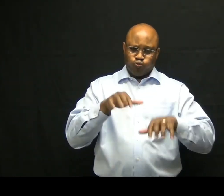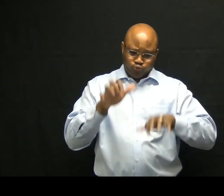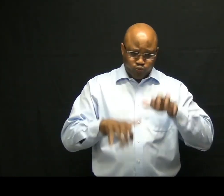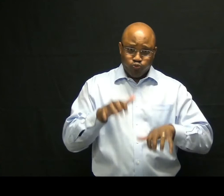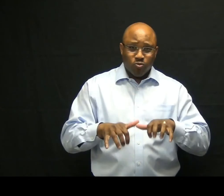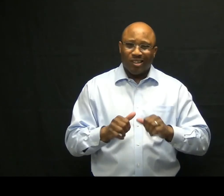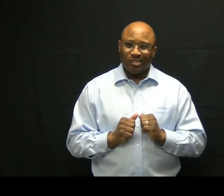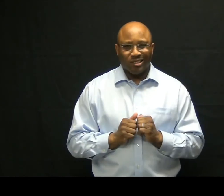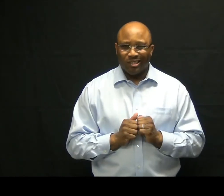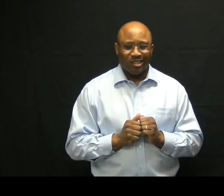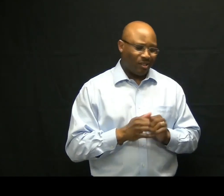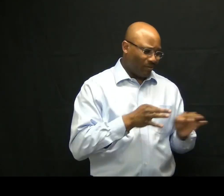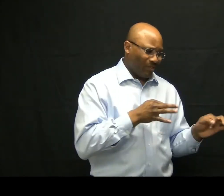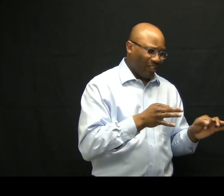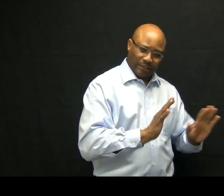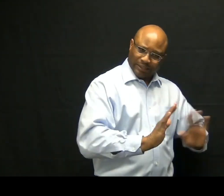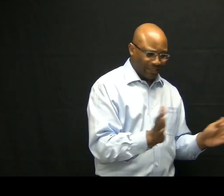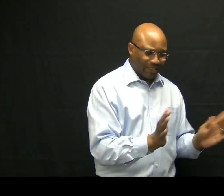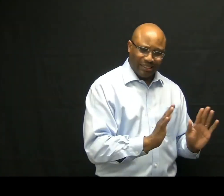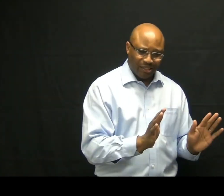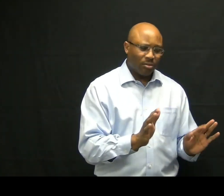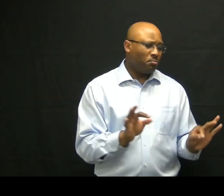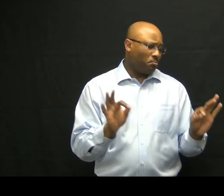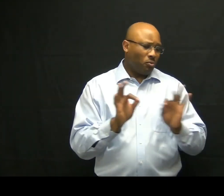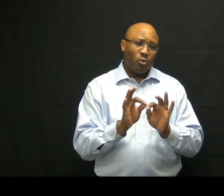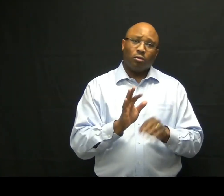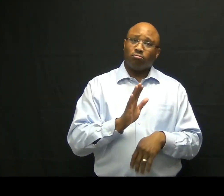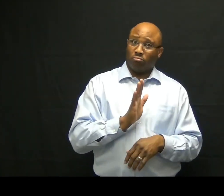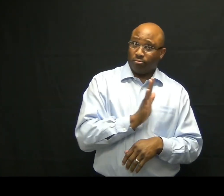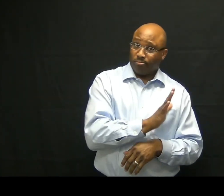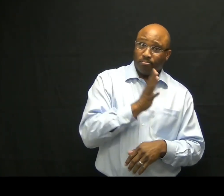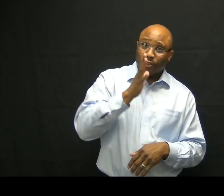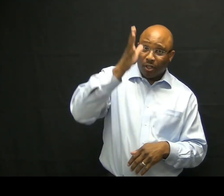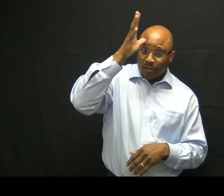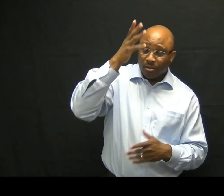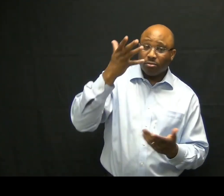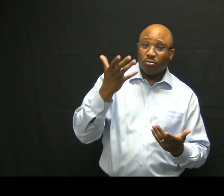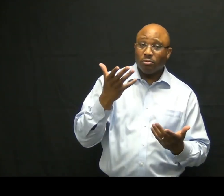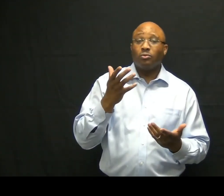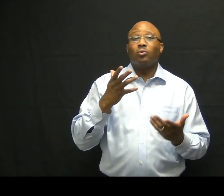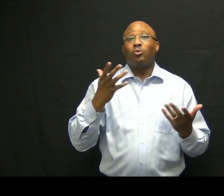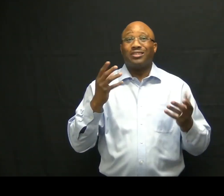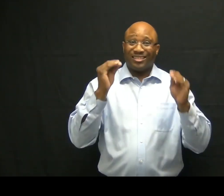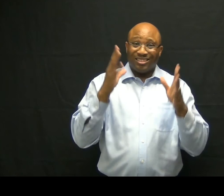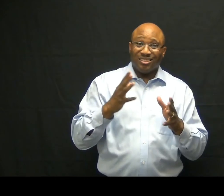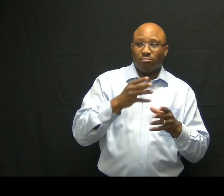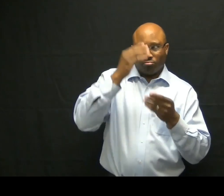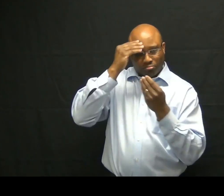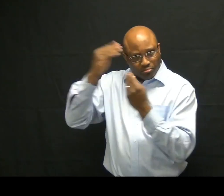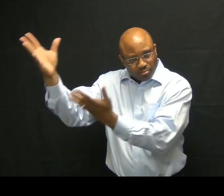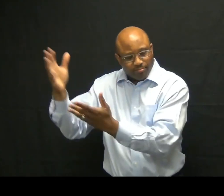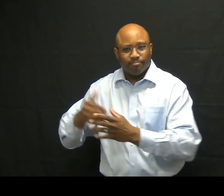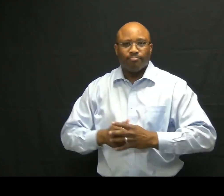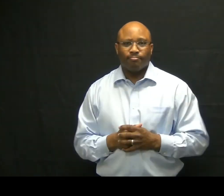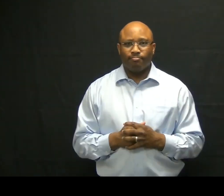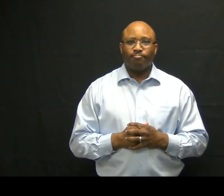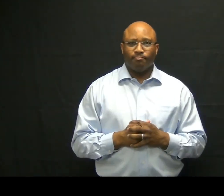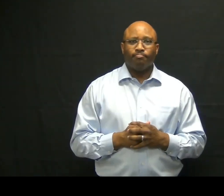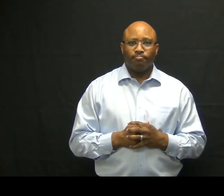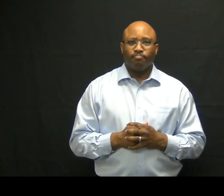and to report the incident to their parents or teachers.